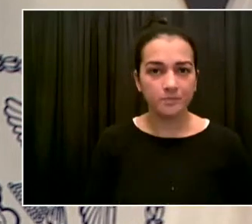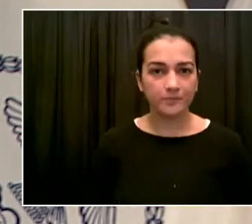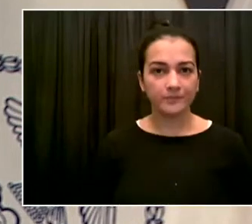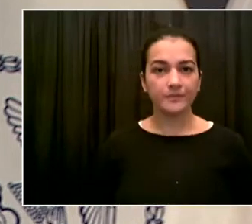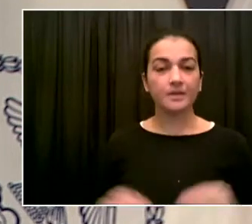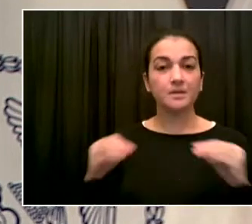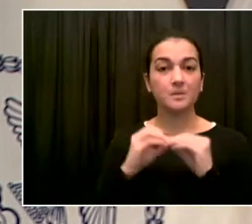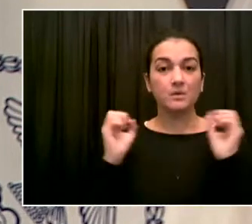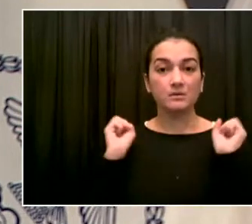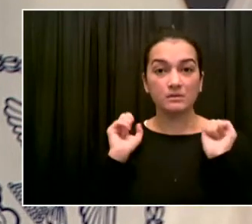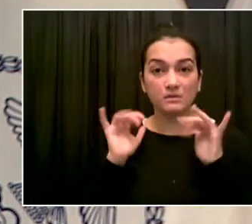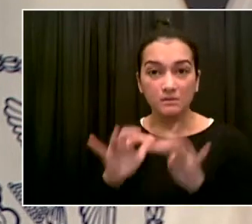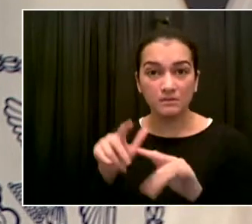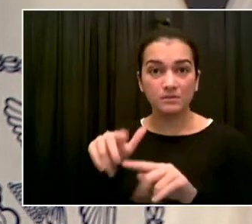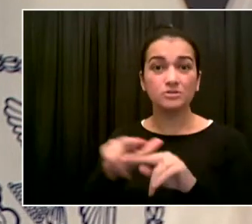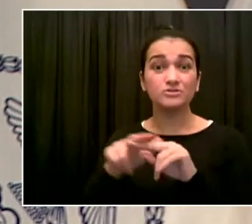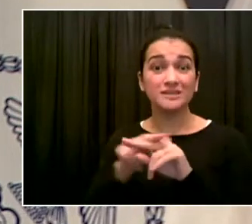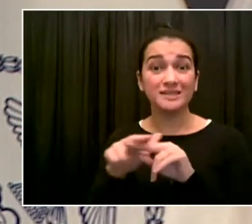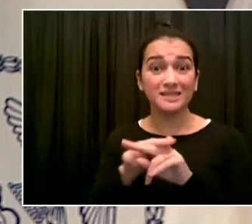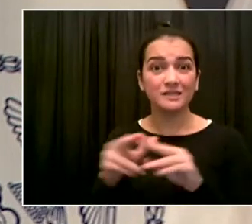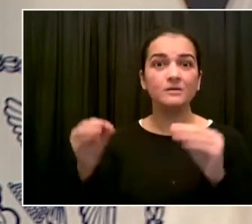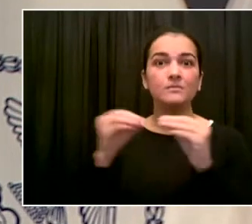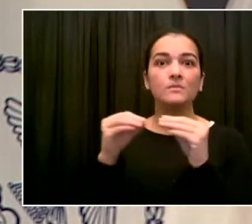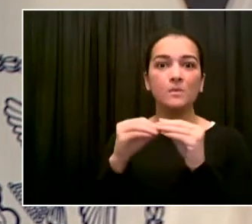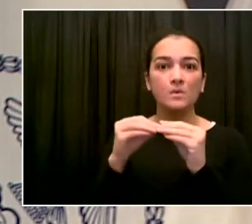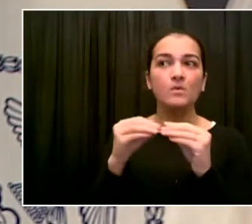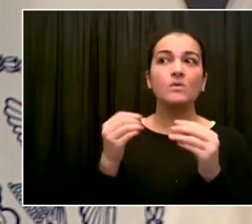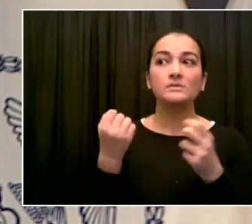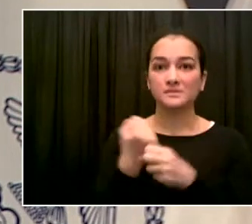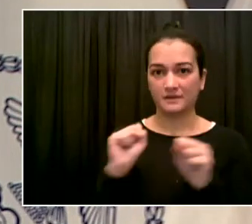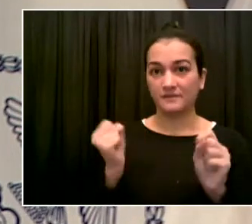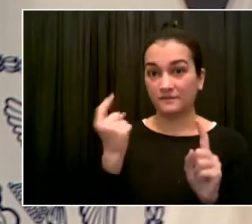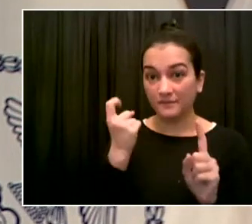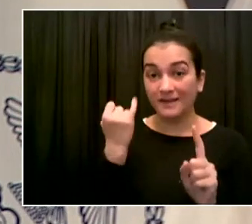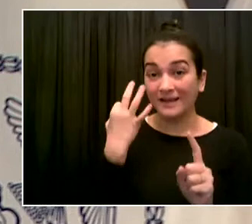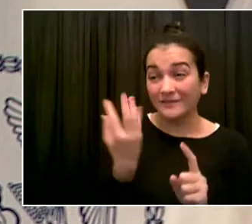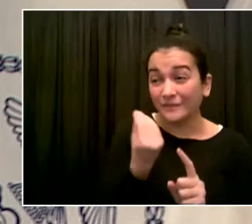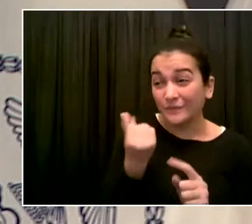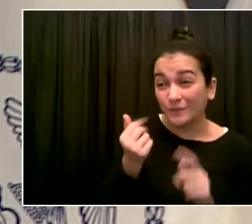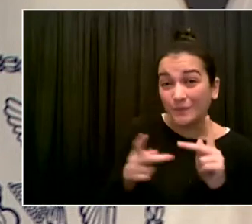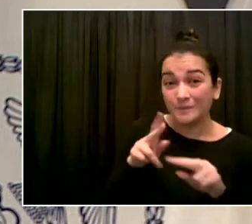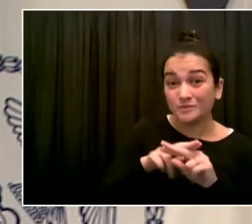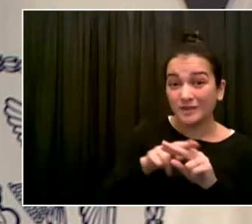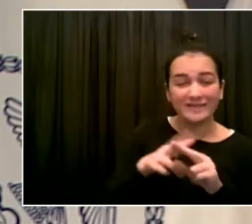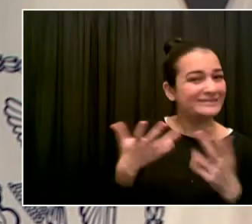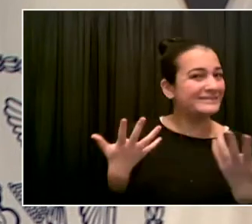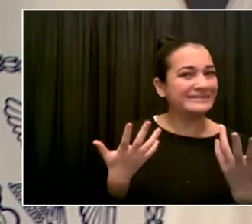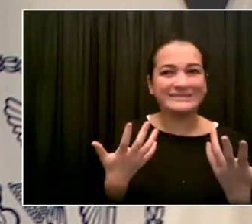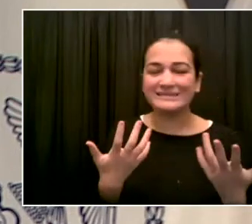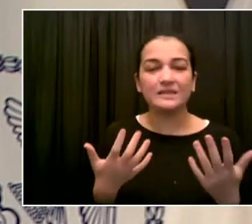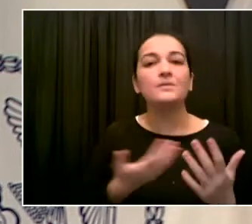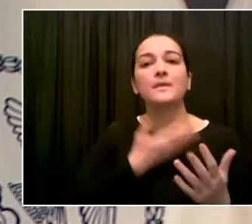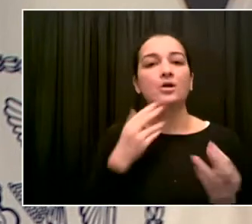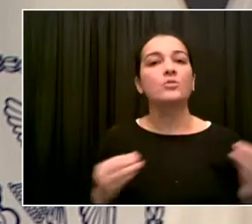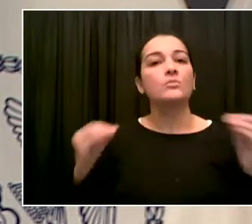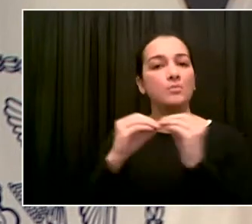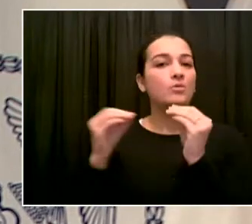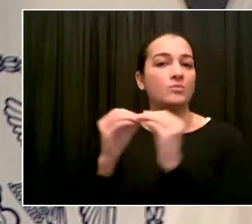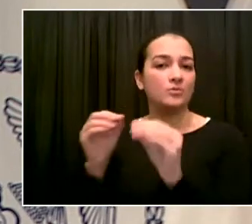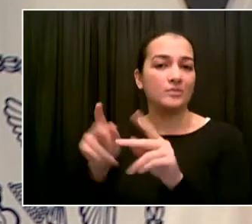ABIDING PEOPLE ARE ROUND ON THE STREETS AND SUBWAYS ACCRETE TO SAY. EDITION AND GETS US BACK TO WHERE WE WERE PRE-